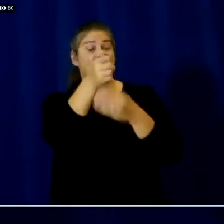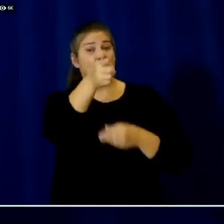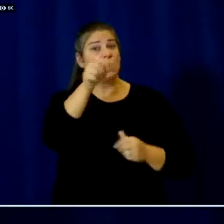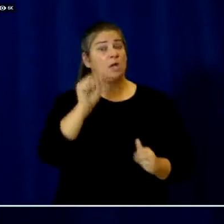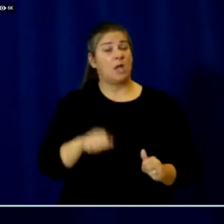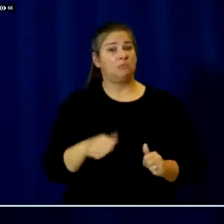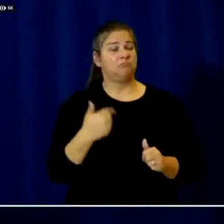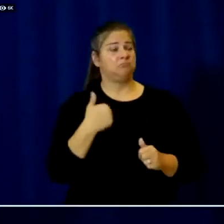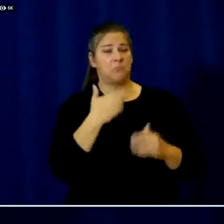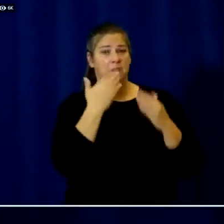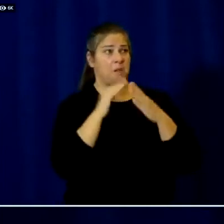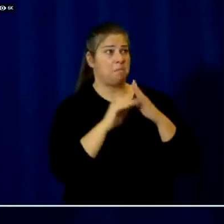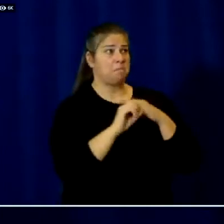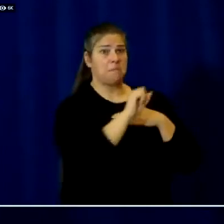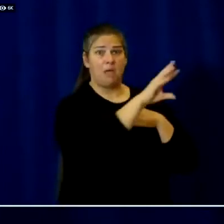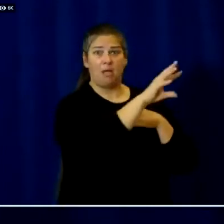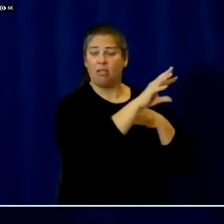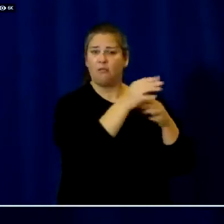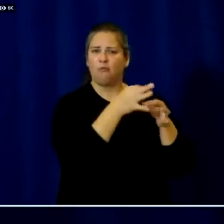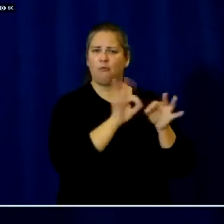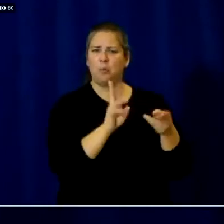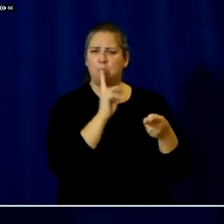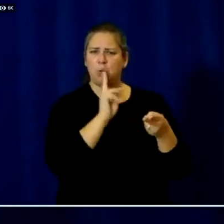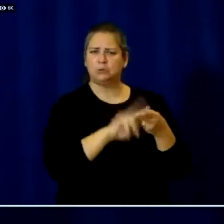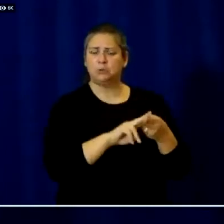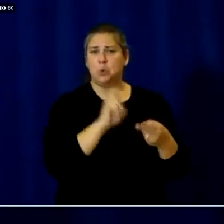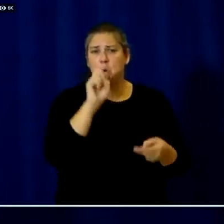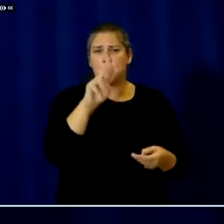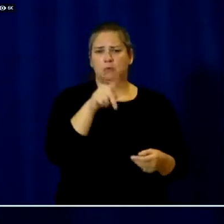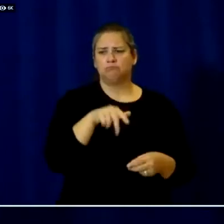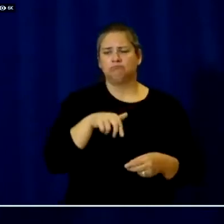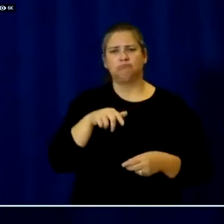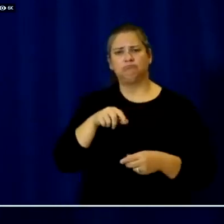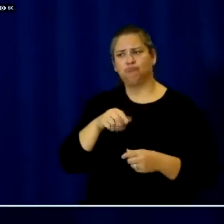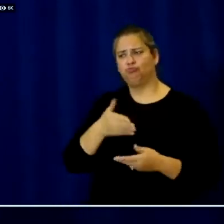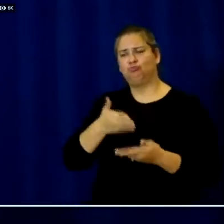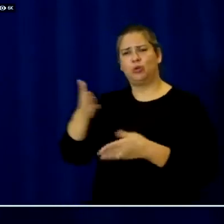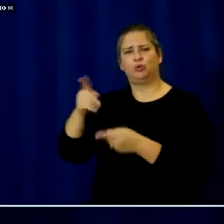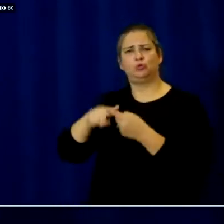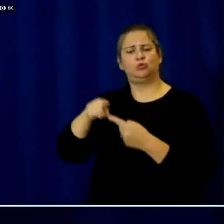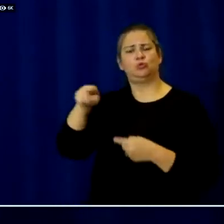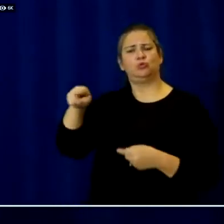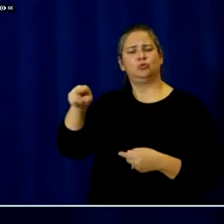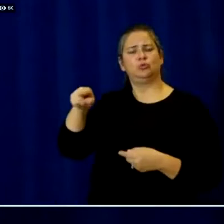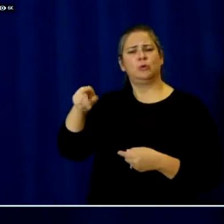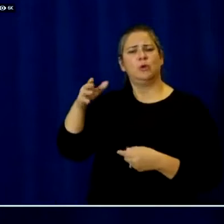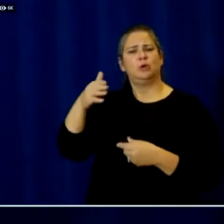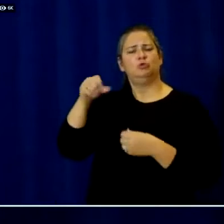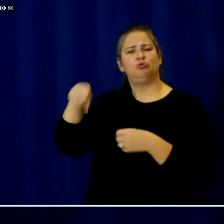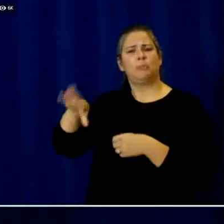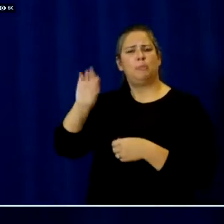to You will pay for your postage. Or better yet, if you want to satisfaction of hand delivering your ballot and knowing it's been received, drop it in